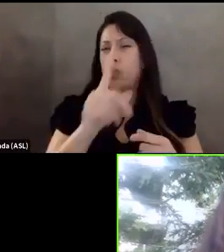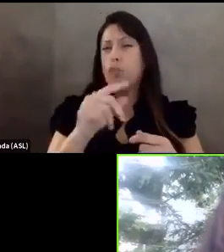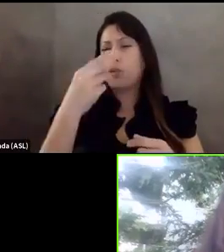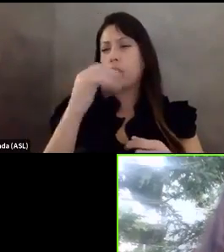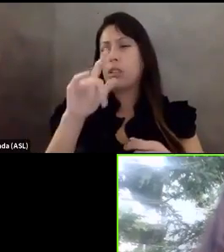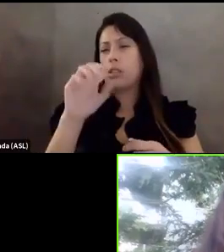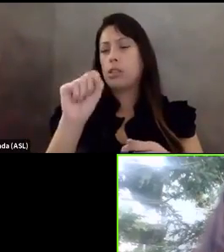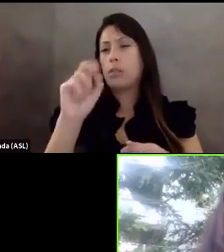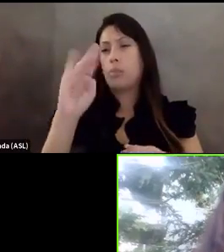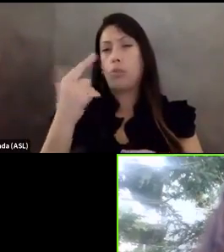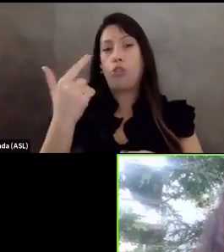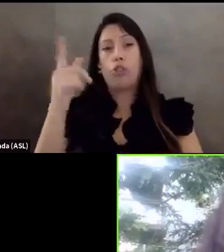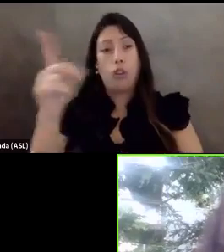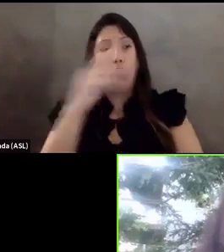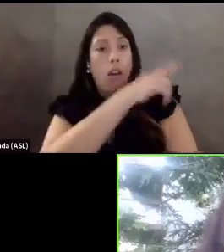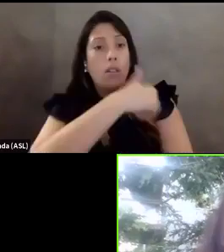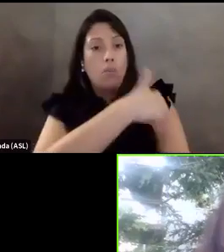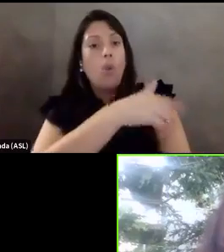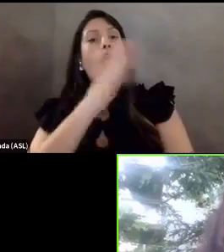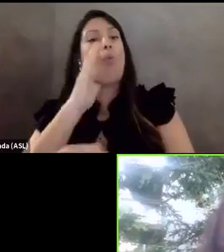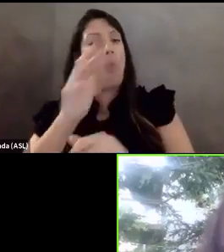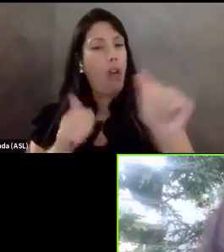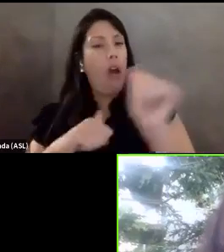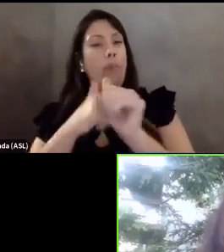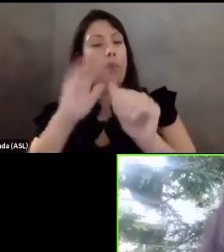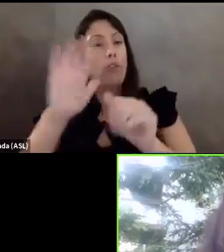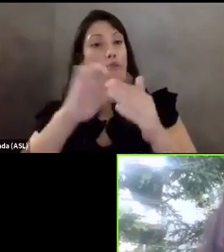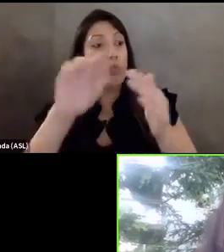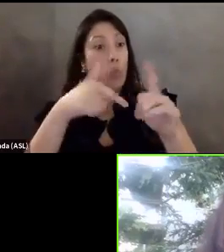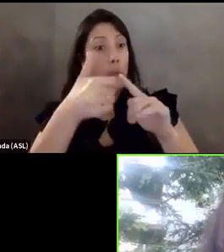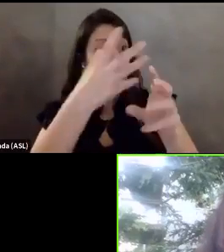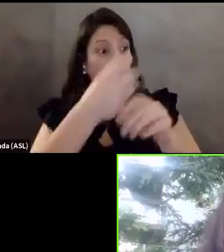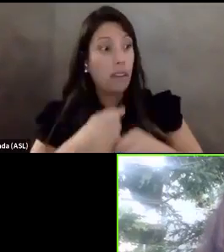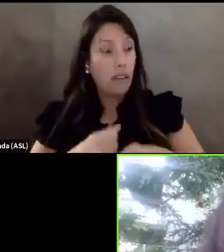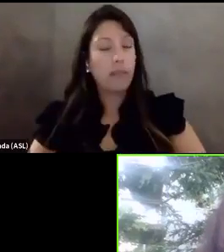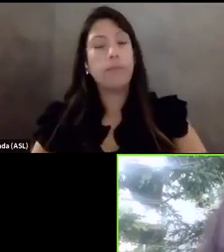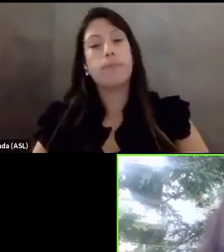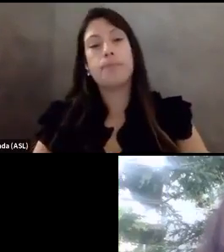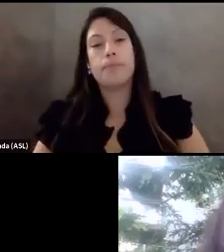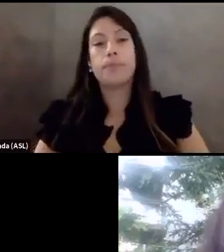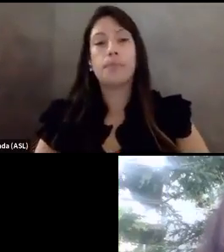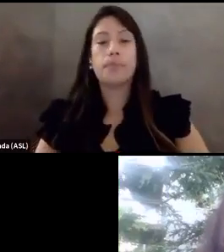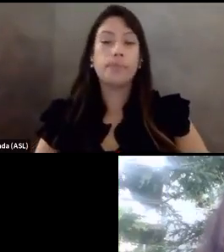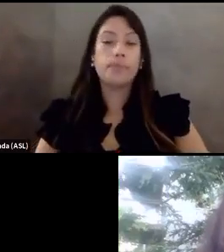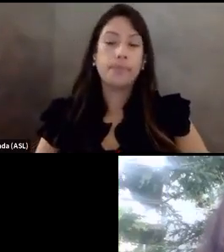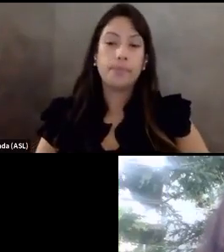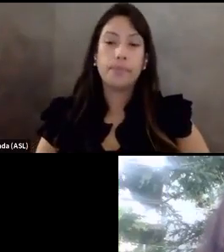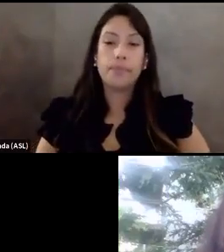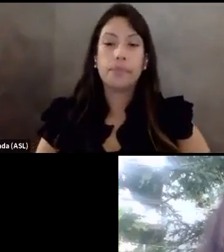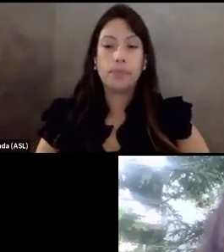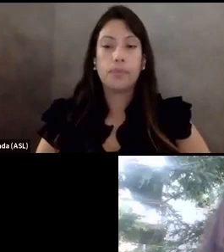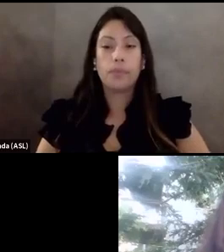update their results as soon as they have them in. So you're saying later today, because I